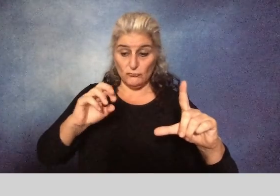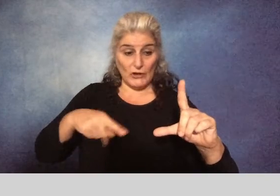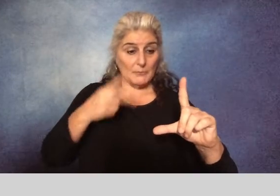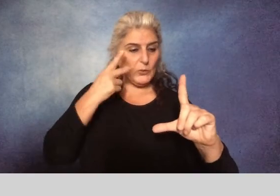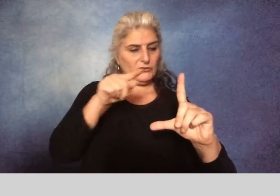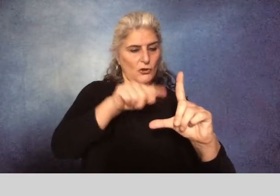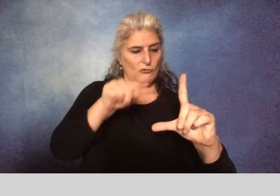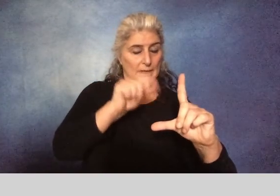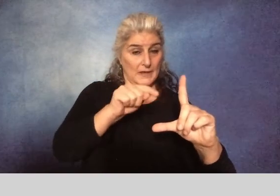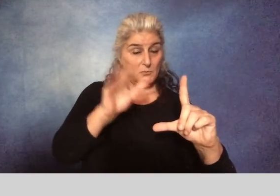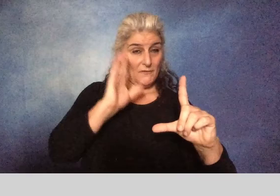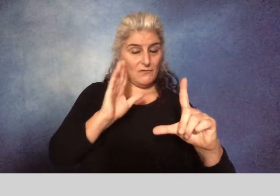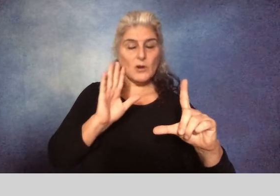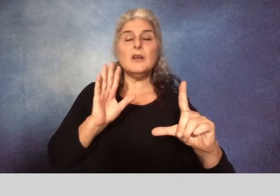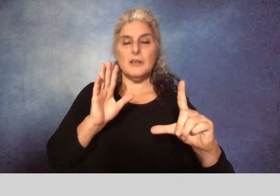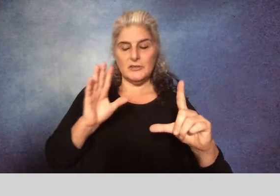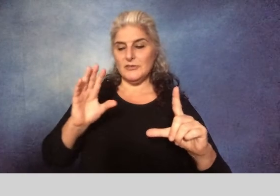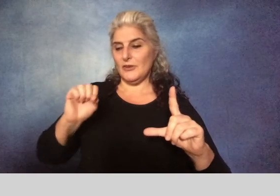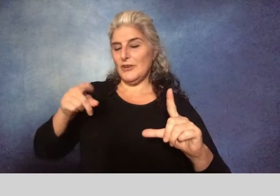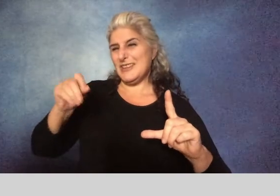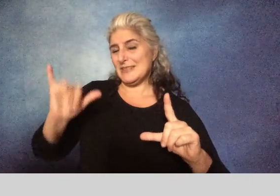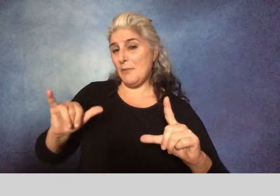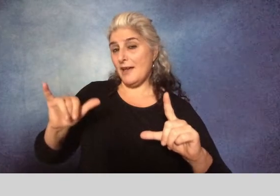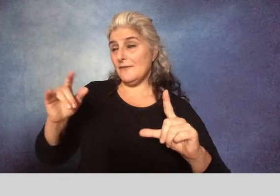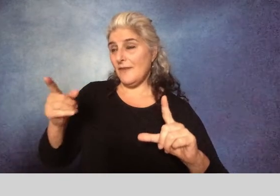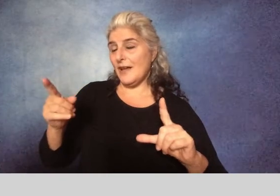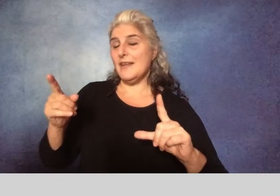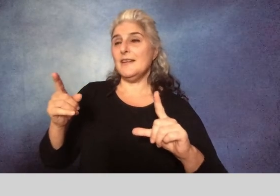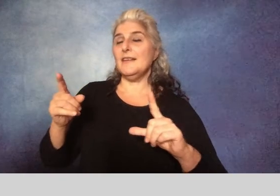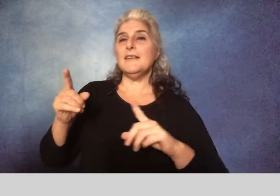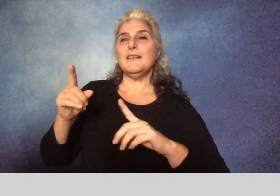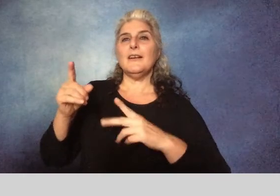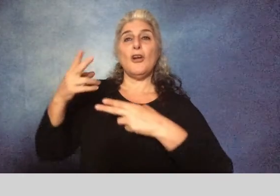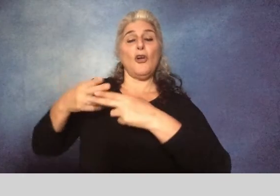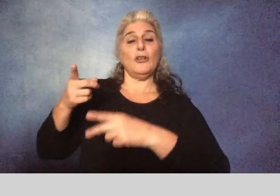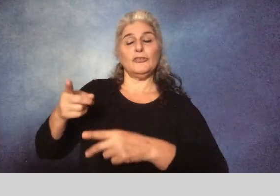Spotify's genre for M.I.A is art pop but personally I consider her more of a rapper.